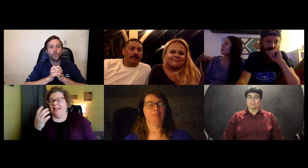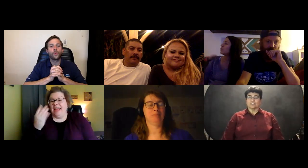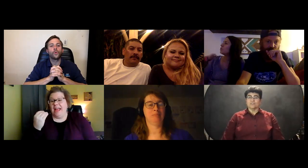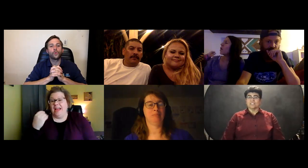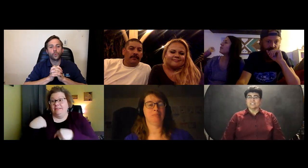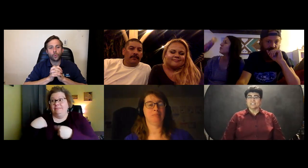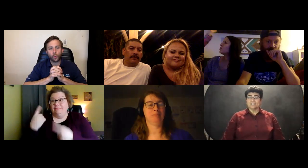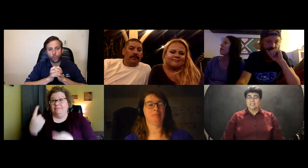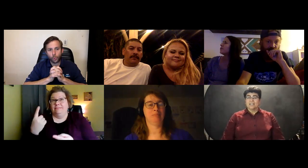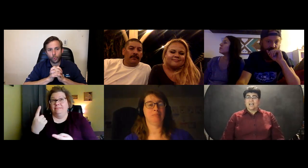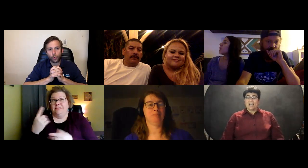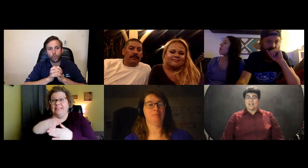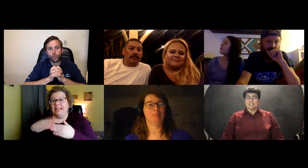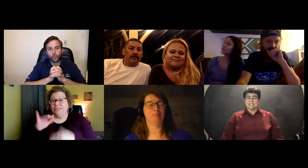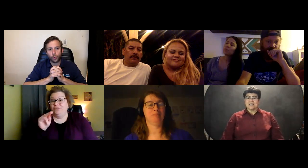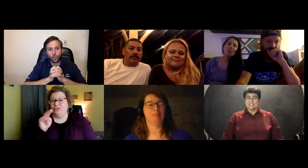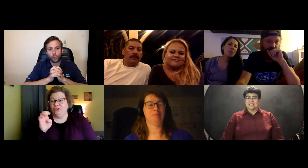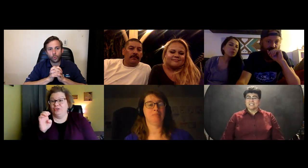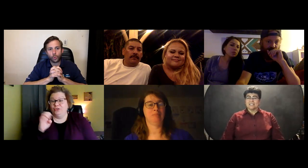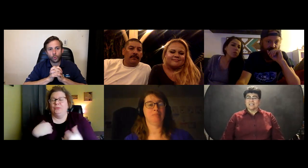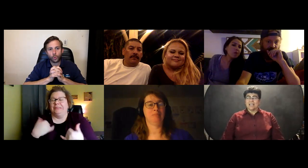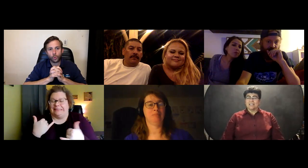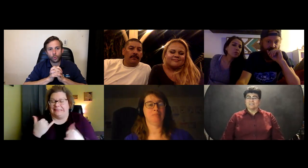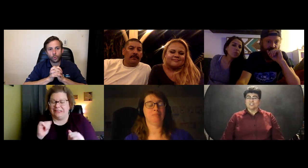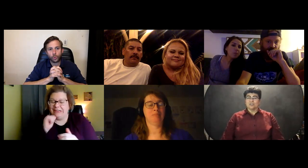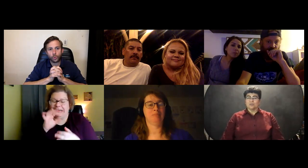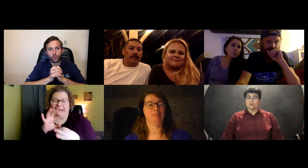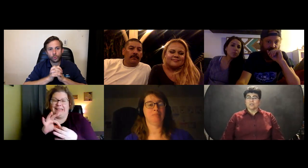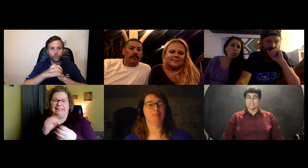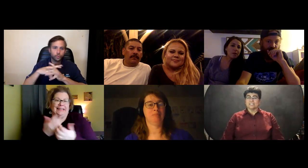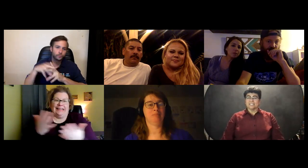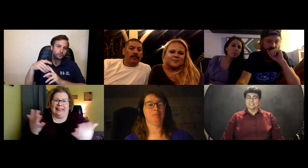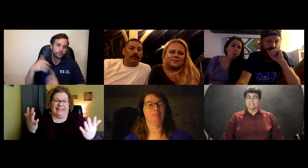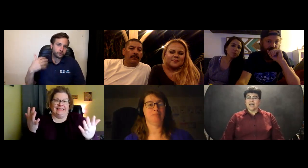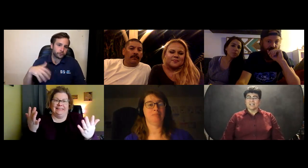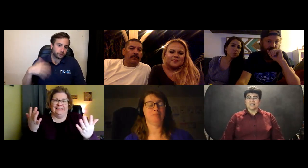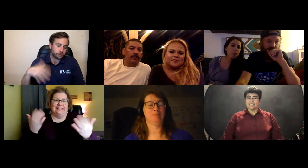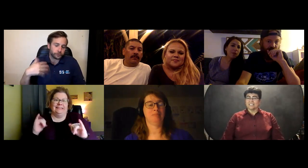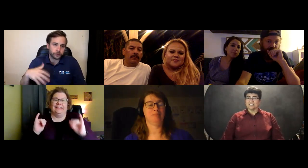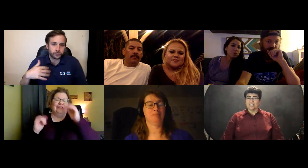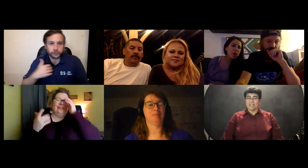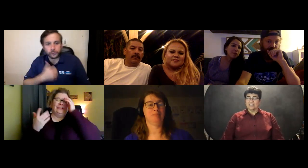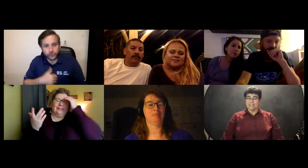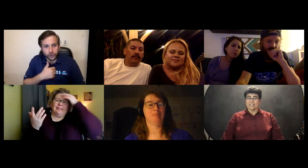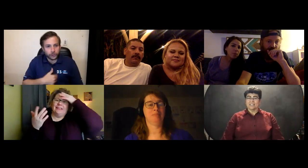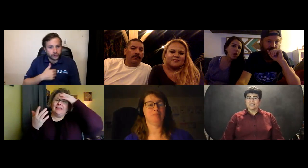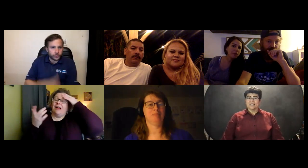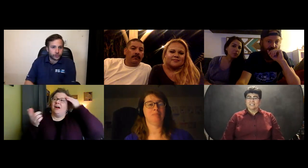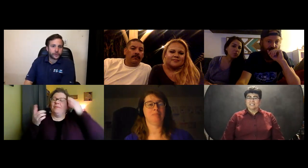services and since the end of june we're